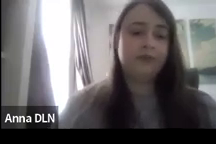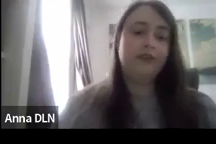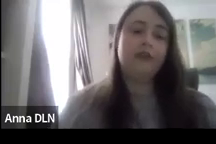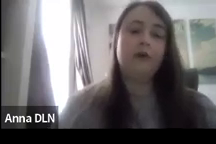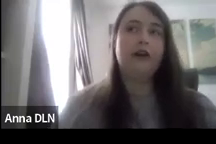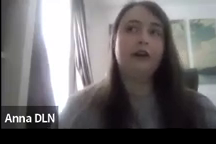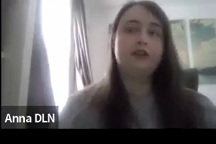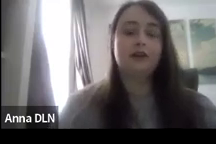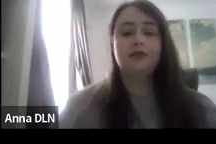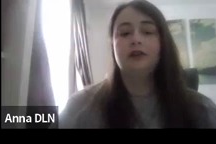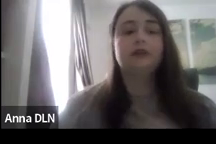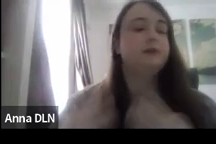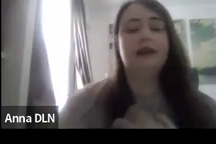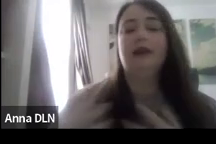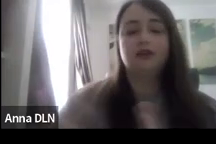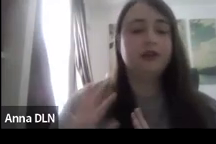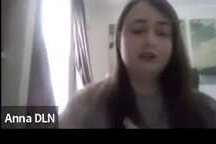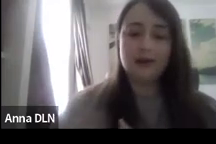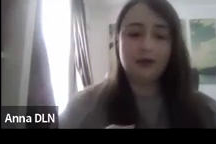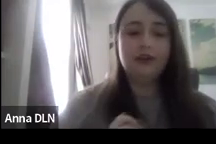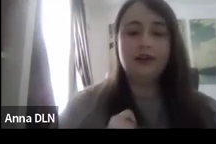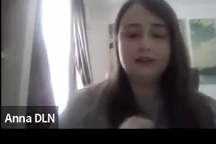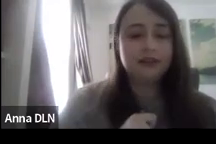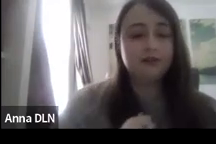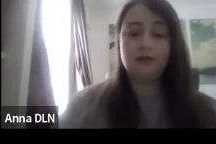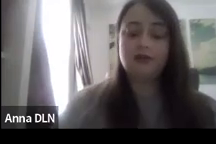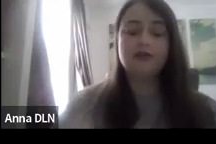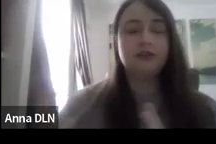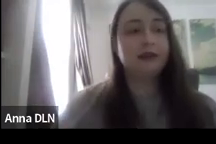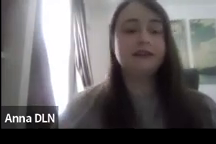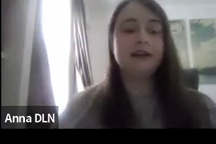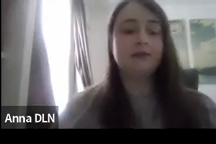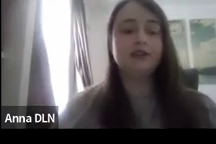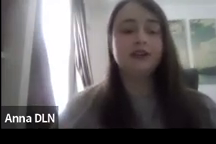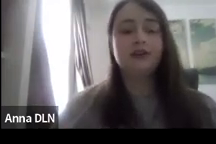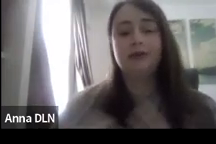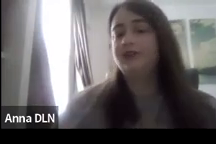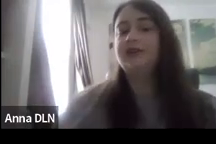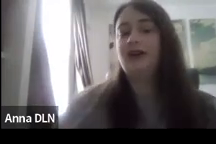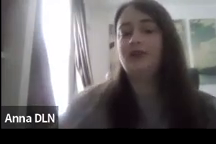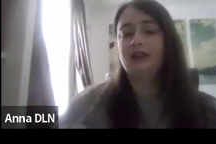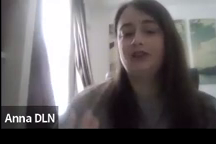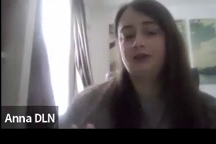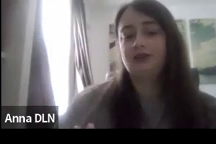This is why exceptions around spelling, punctuation, and grammar can exist for disabled students in many exams, because an exam is really trying